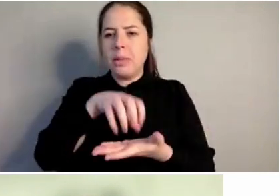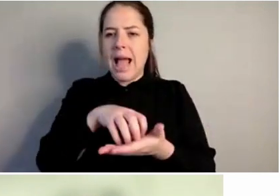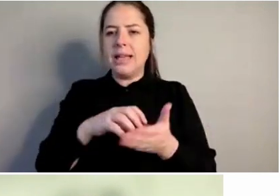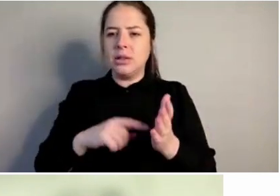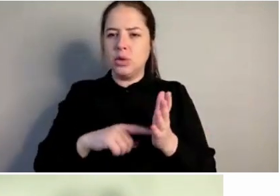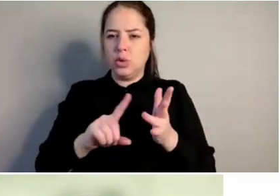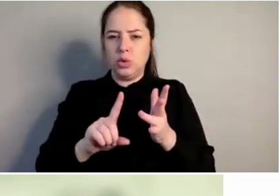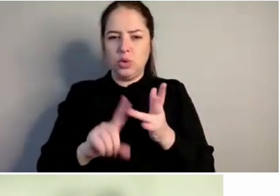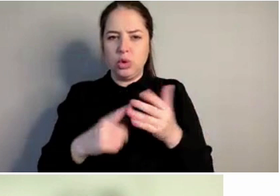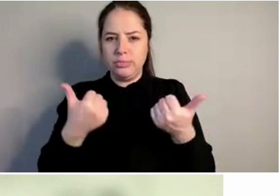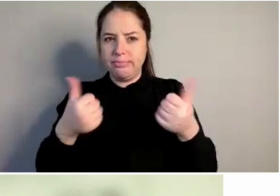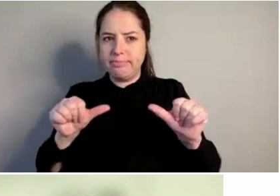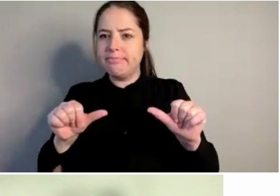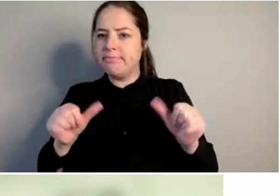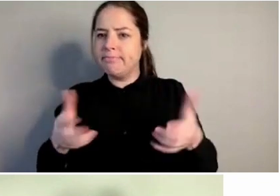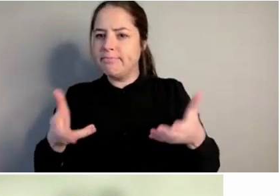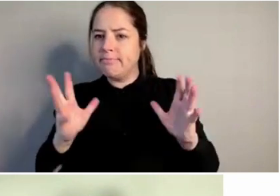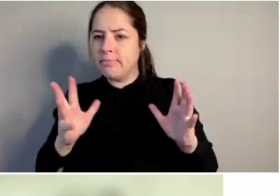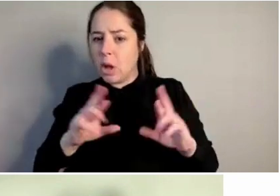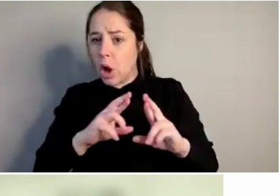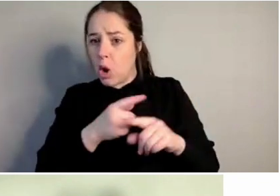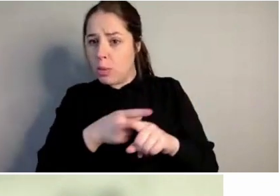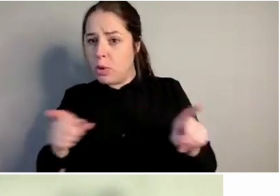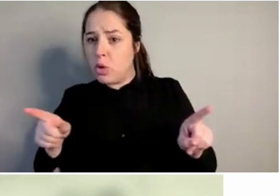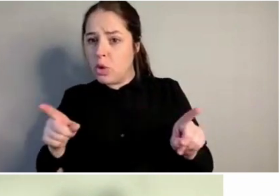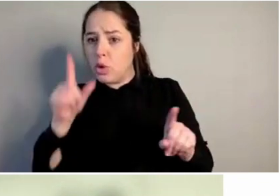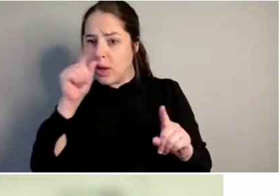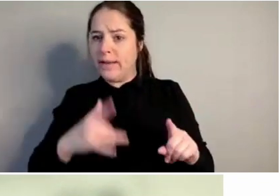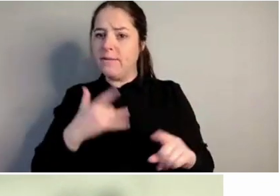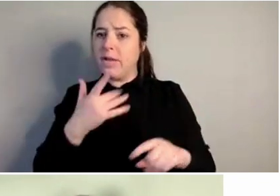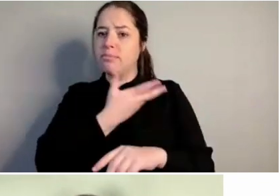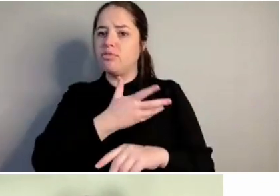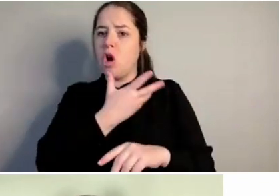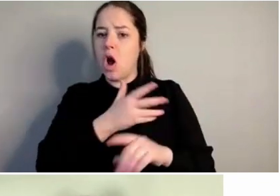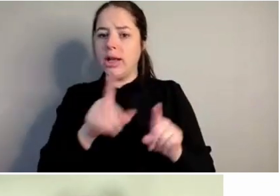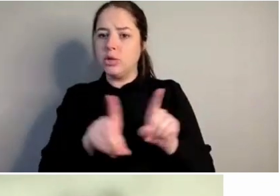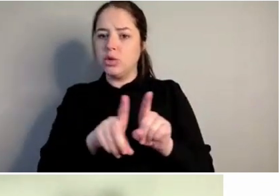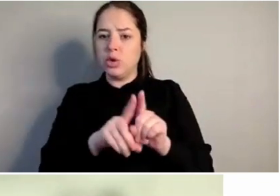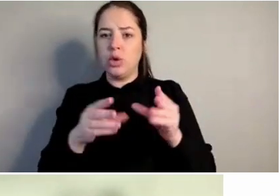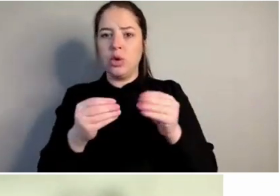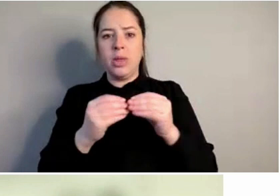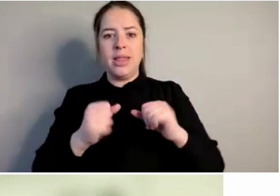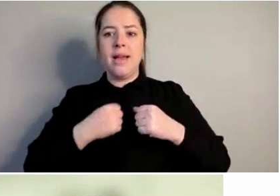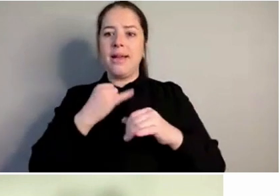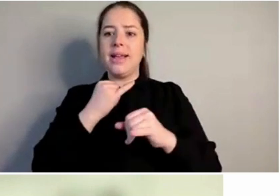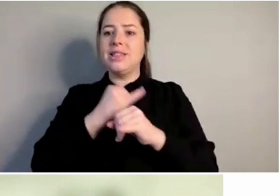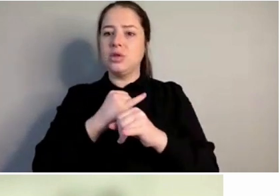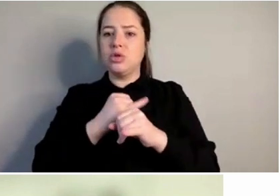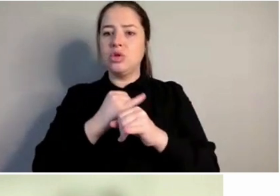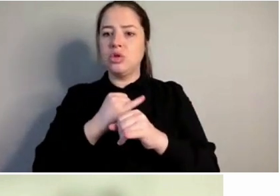our public servants listening in can also feel a degree of pride in the broader institution that they serve,